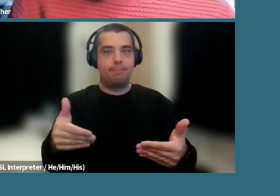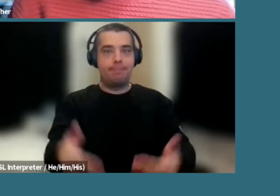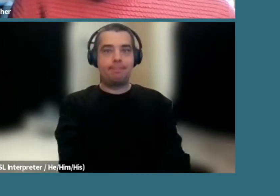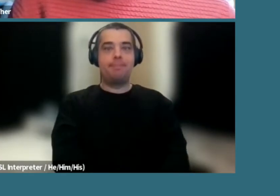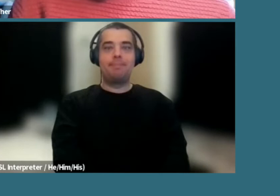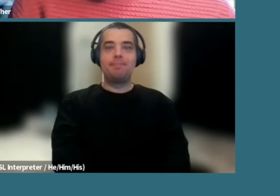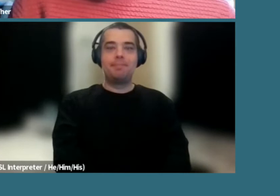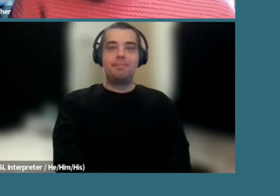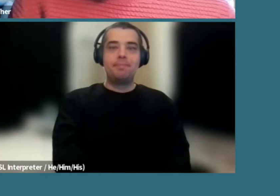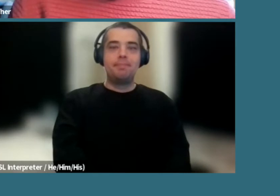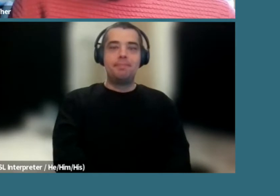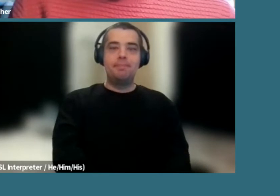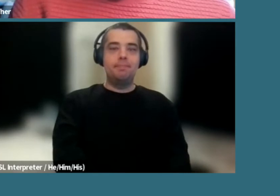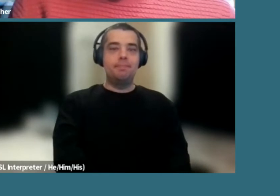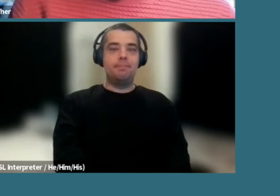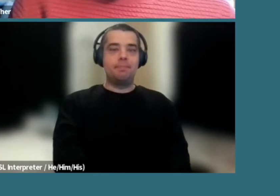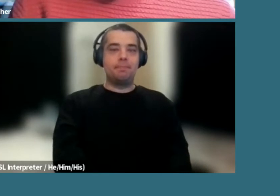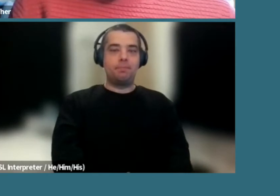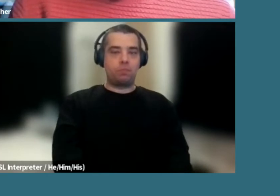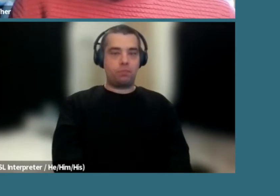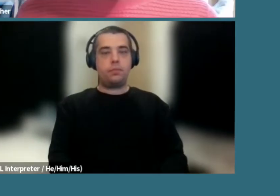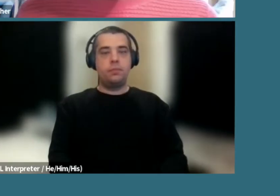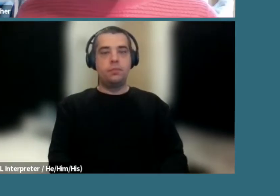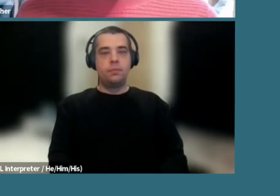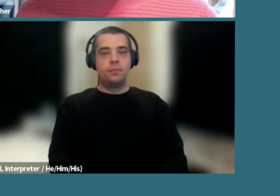Pause the video now, then resume when finished with your list.